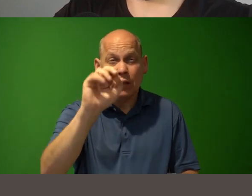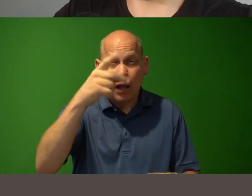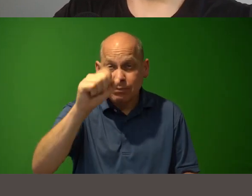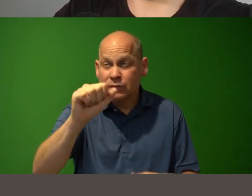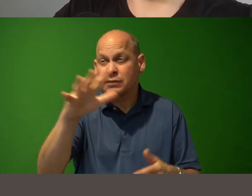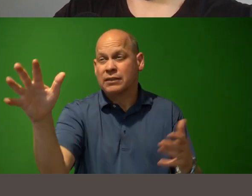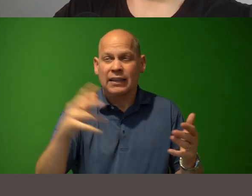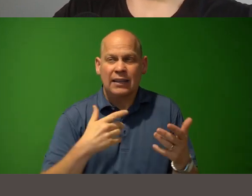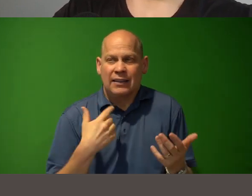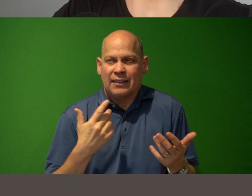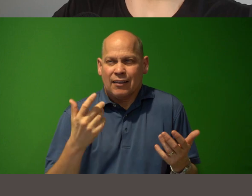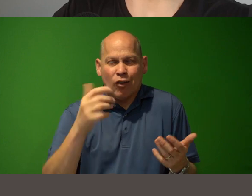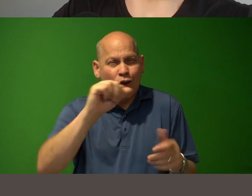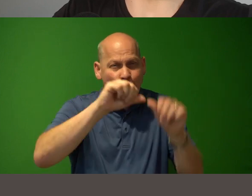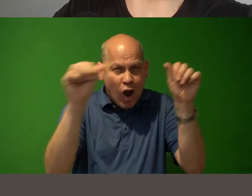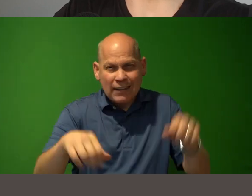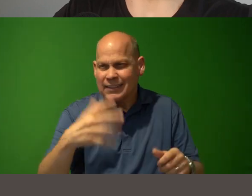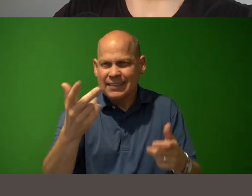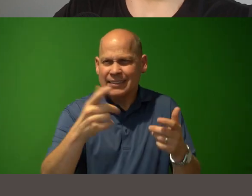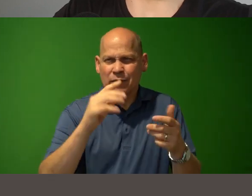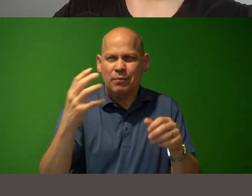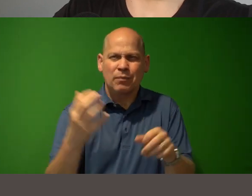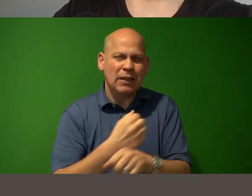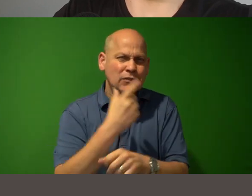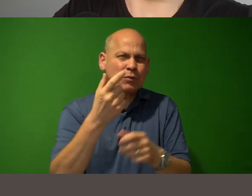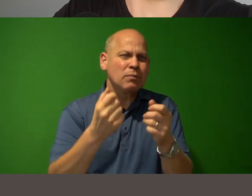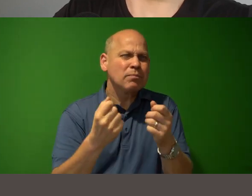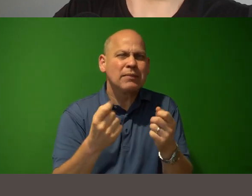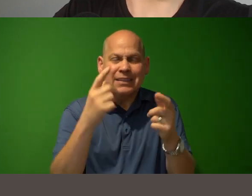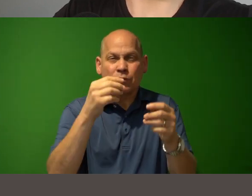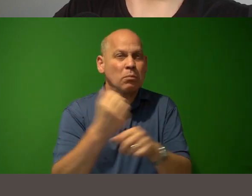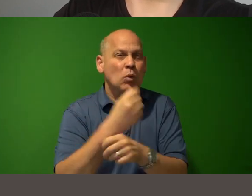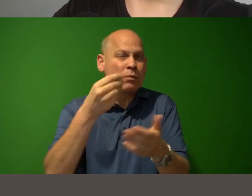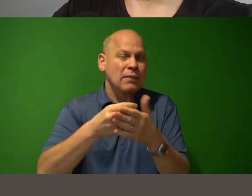The architect has a dollar symbol because he spends the most money on the project.